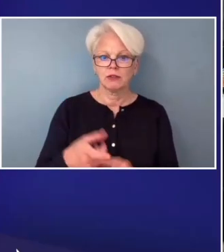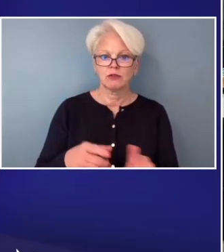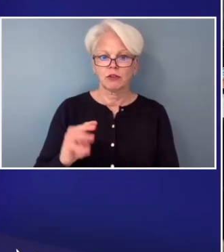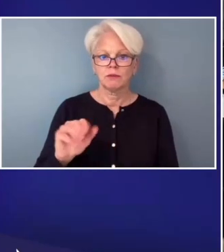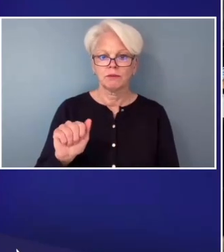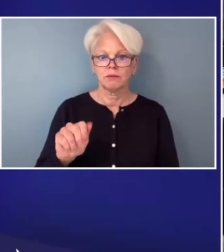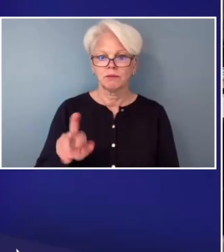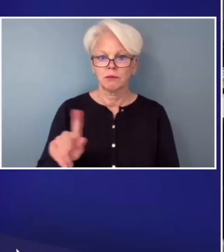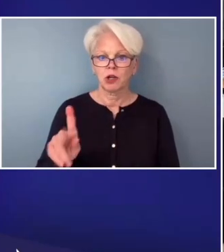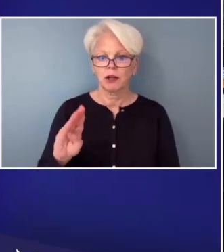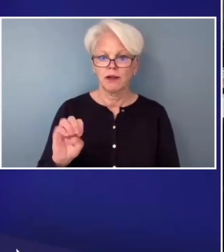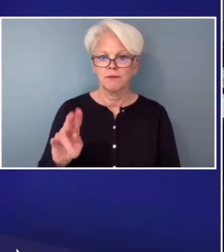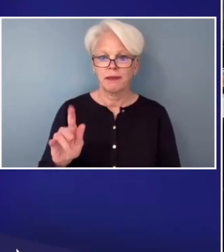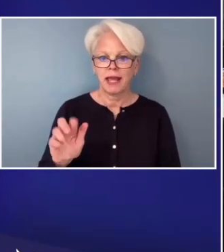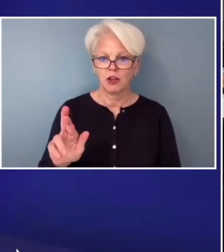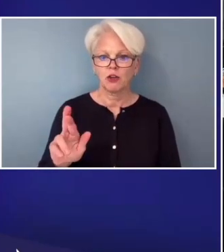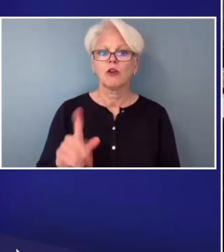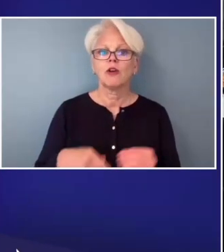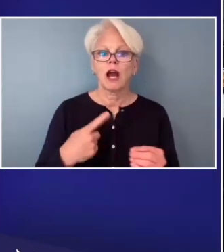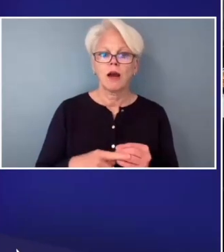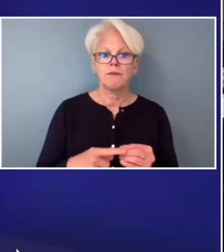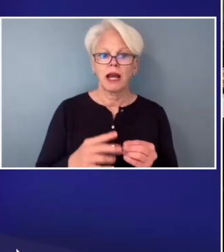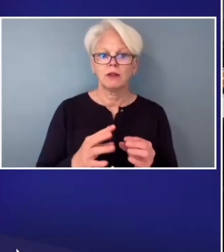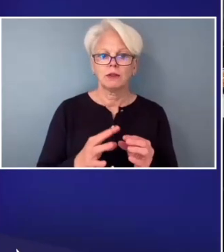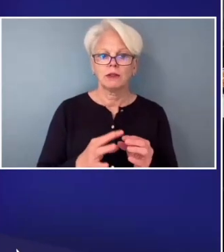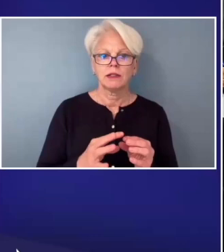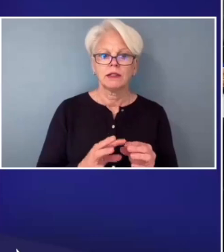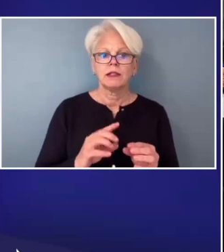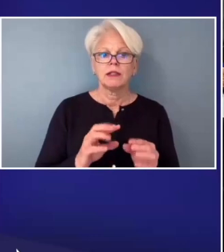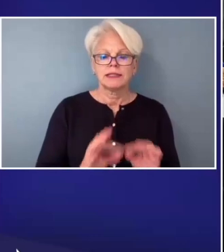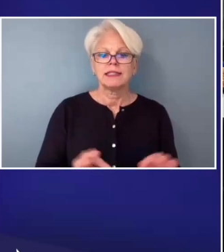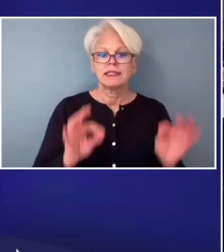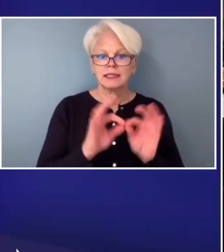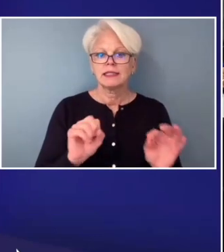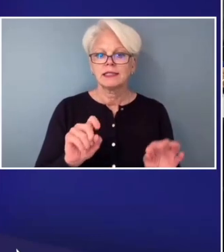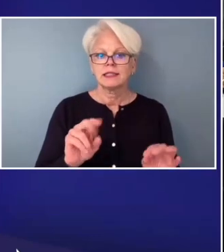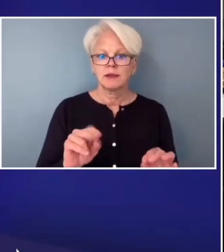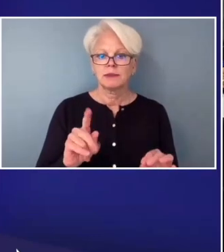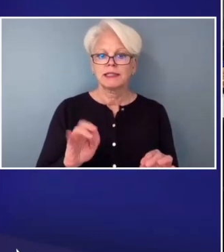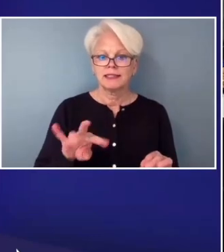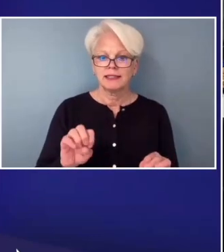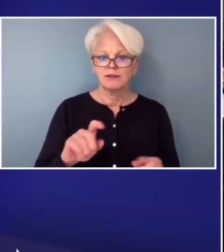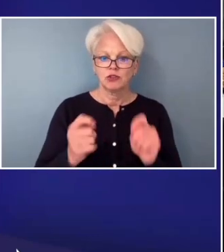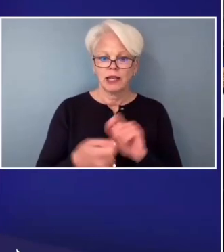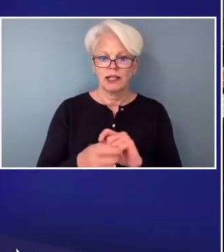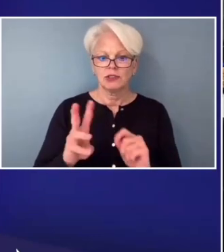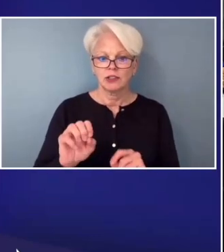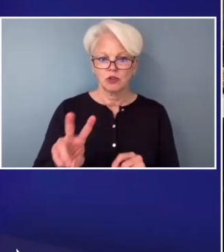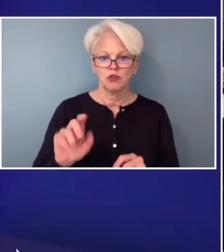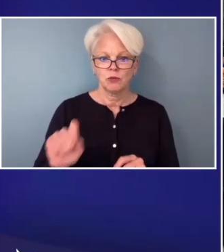Uh, with regard to substantive change, 602.22. Um, We are currently